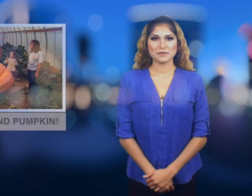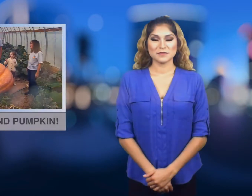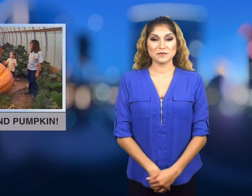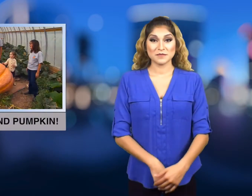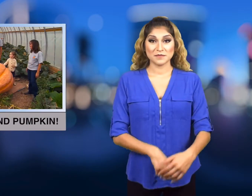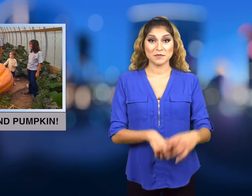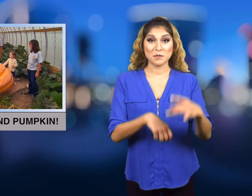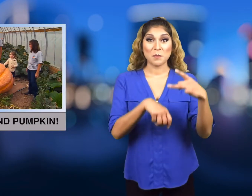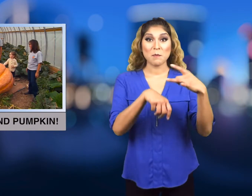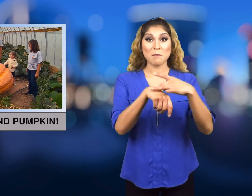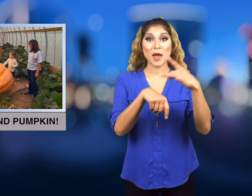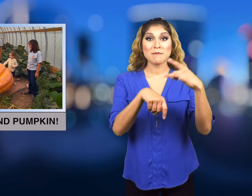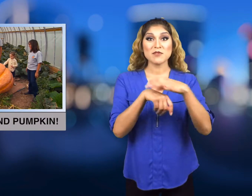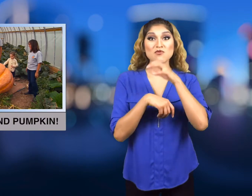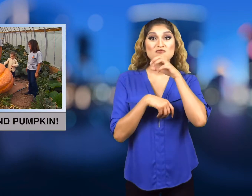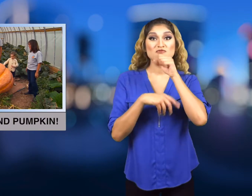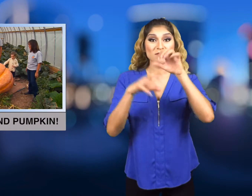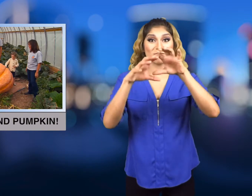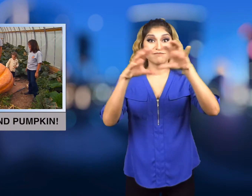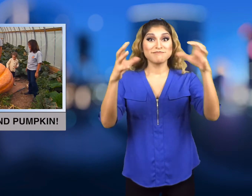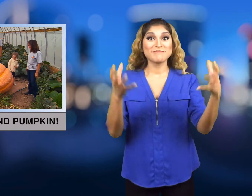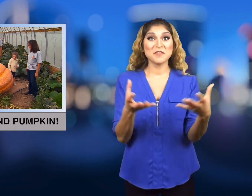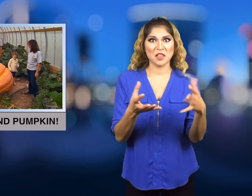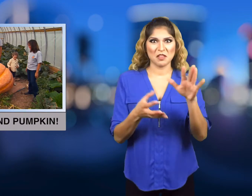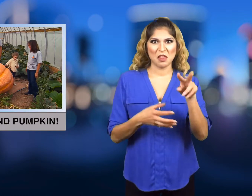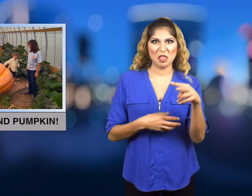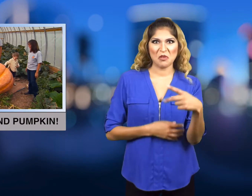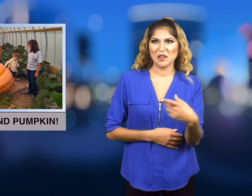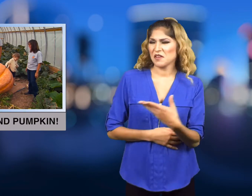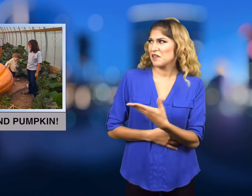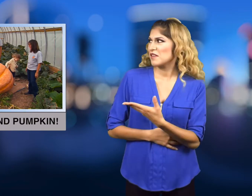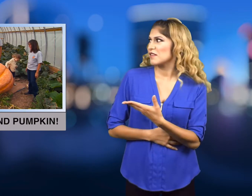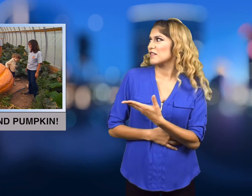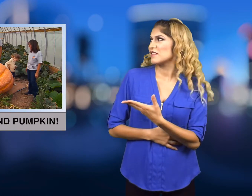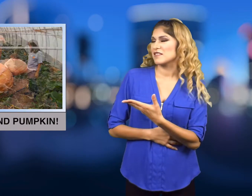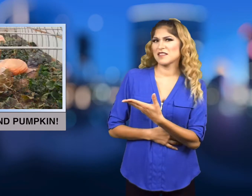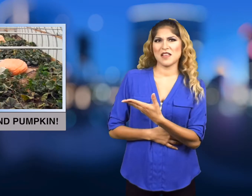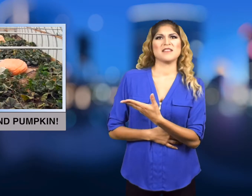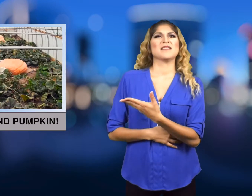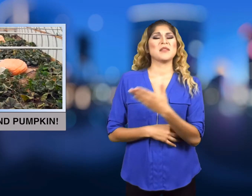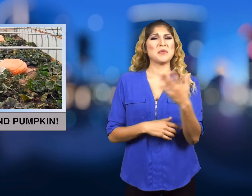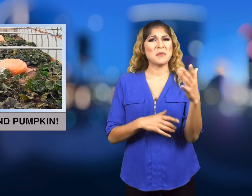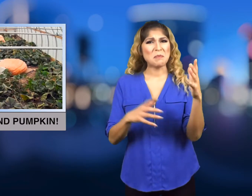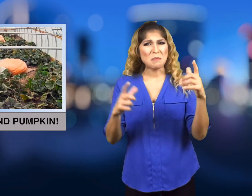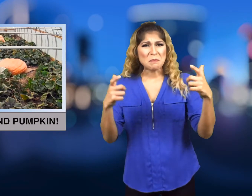Take a look at this massive pumpkin.